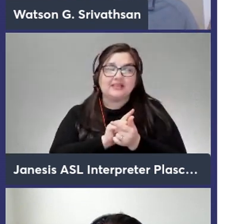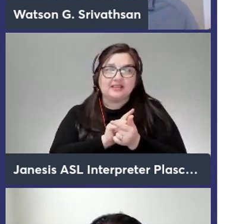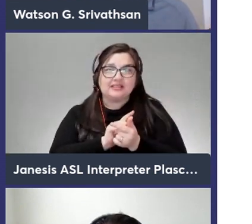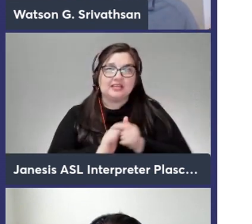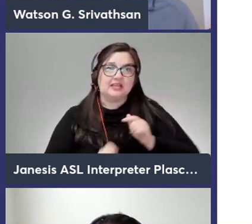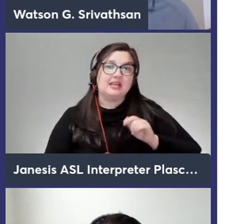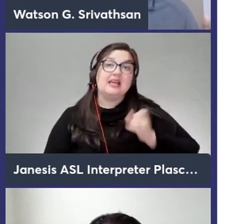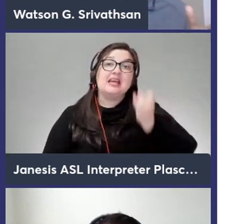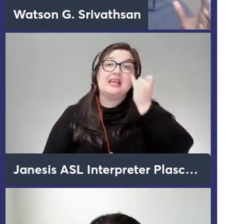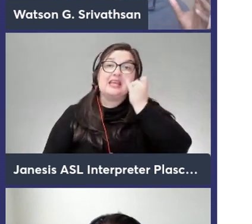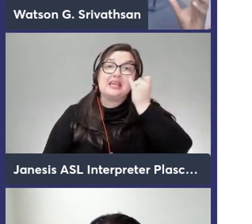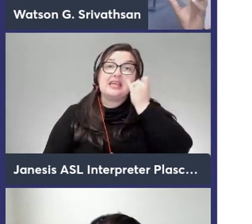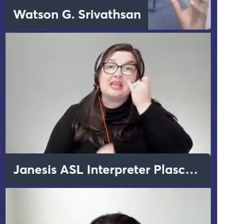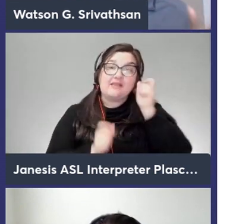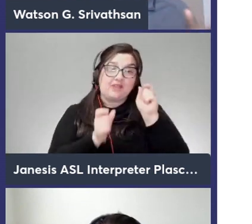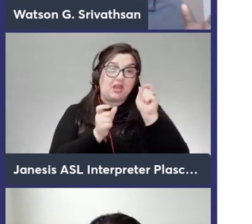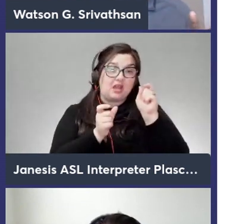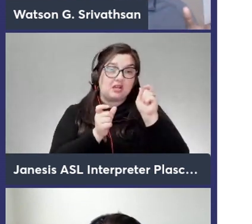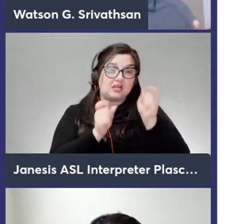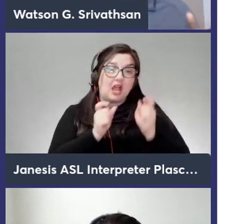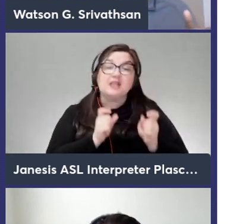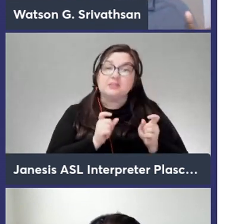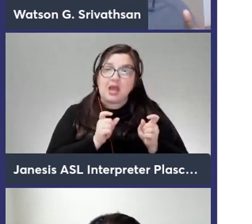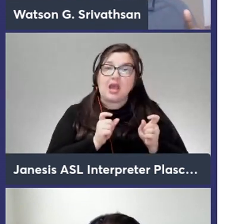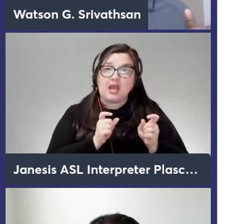to translate it using your own custom translation.